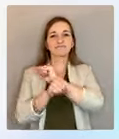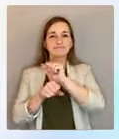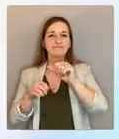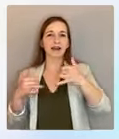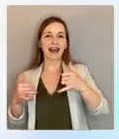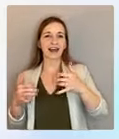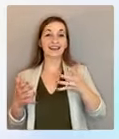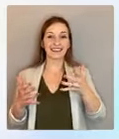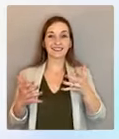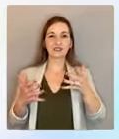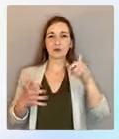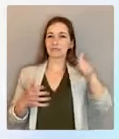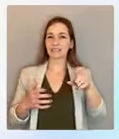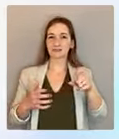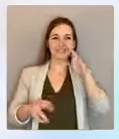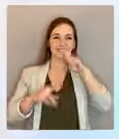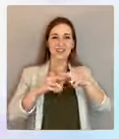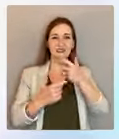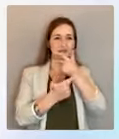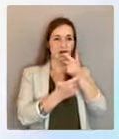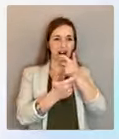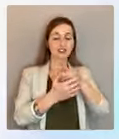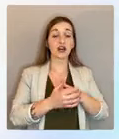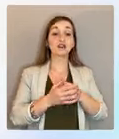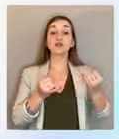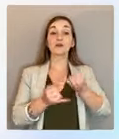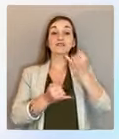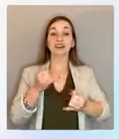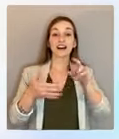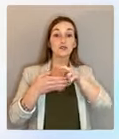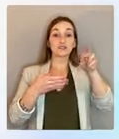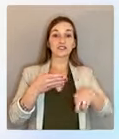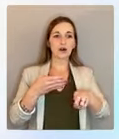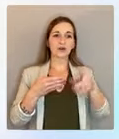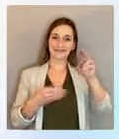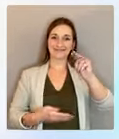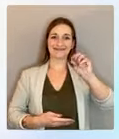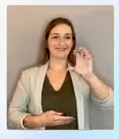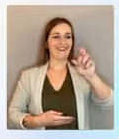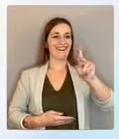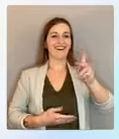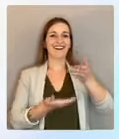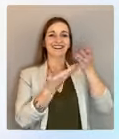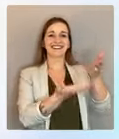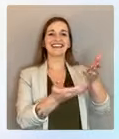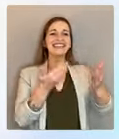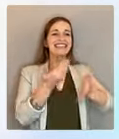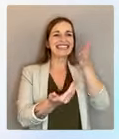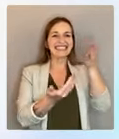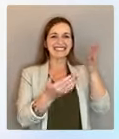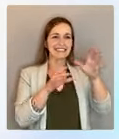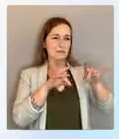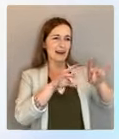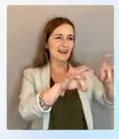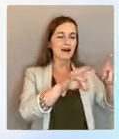watching sports than they do actually playing them. So the final result is "Nock". It's easy to pick up. It's hard to master. It's competitive.